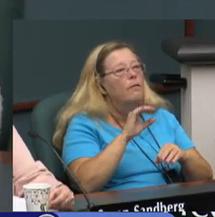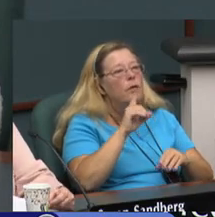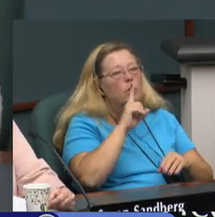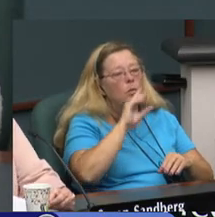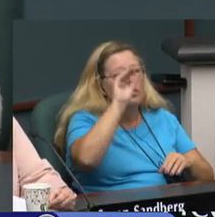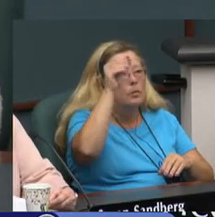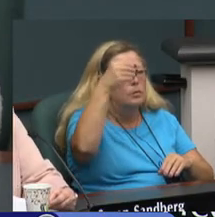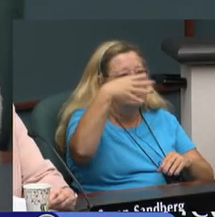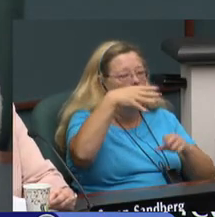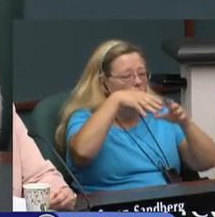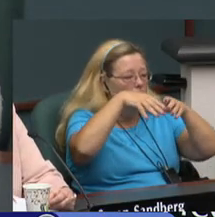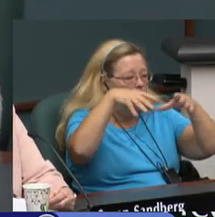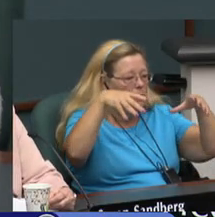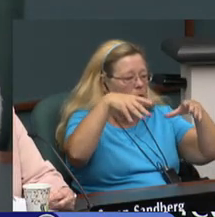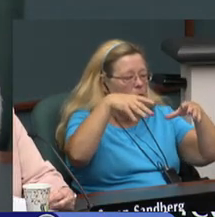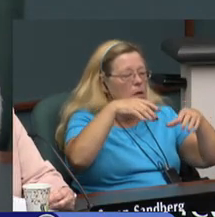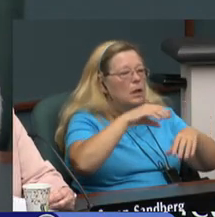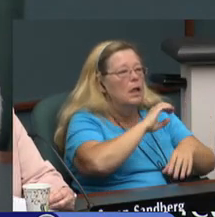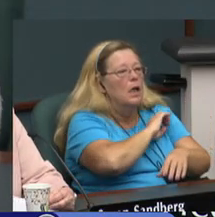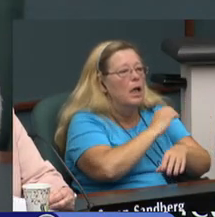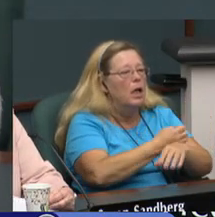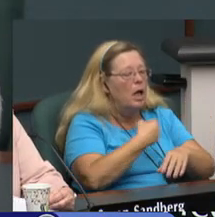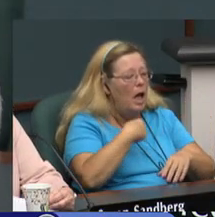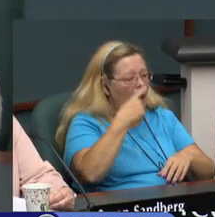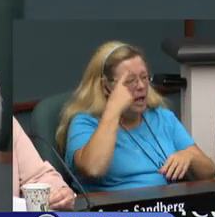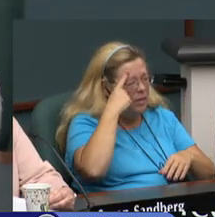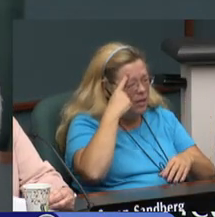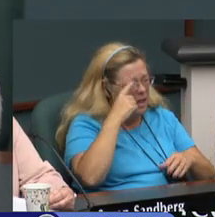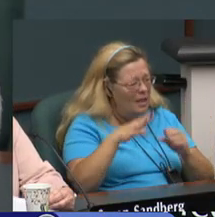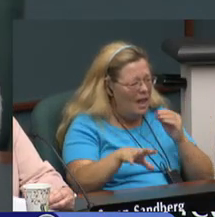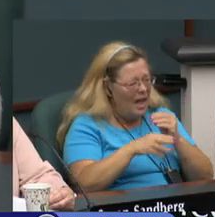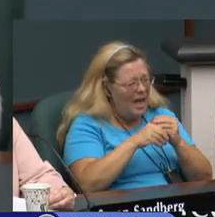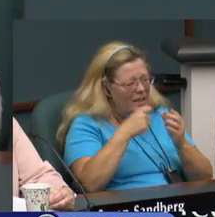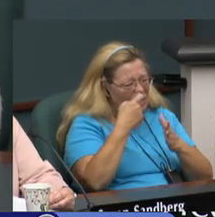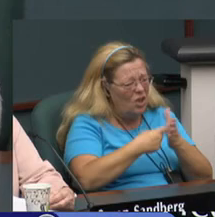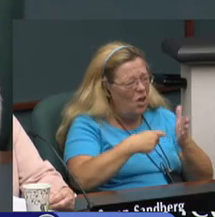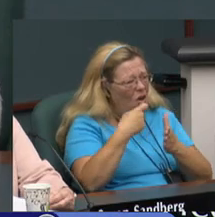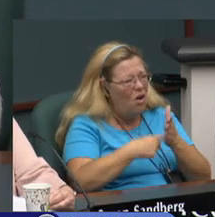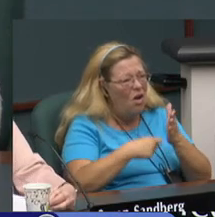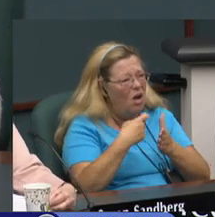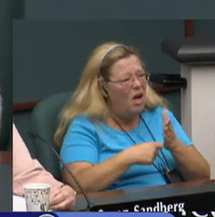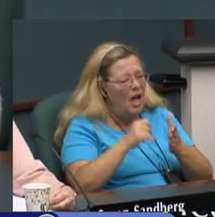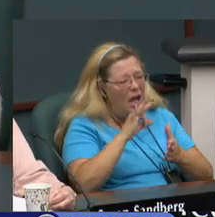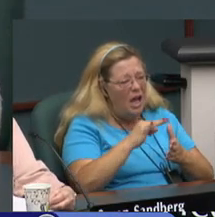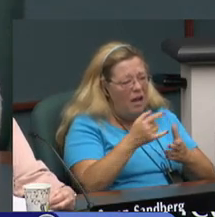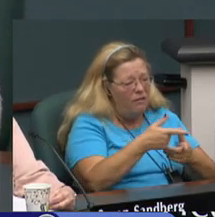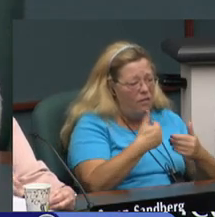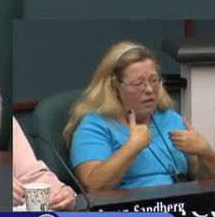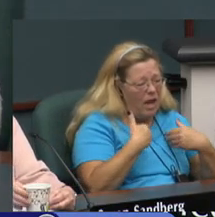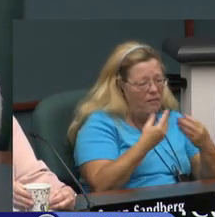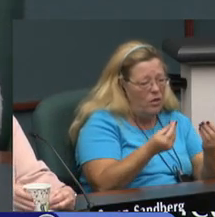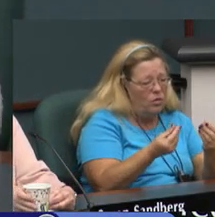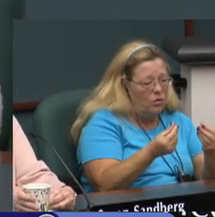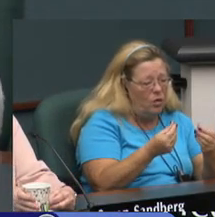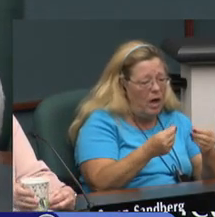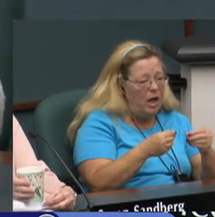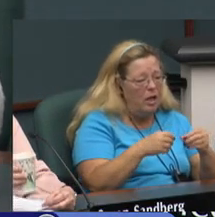I just think screening adds to cost and if somebody has a ground display I want